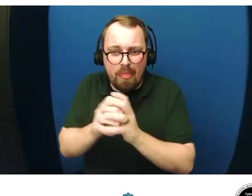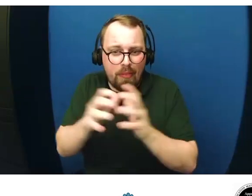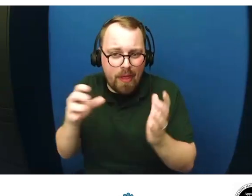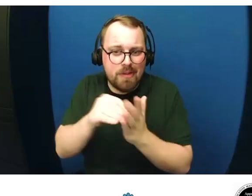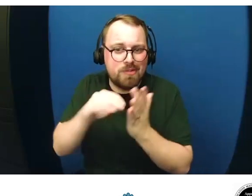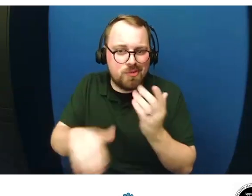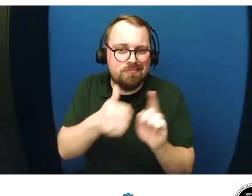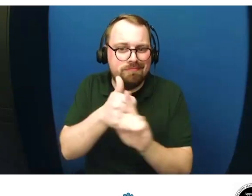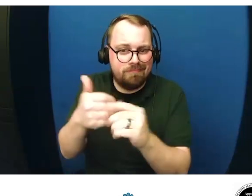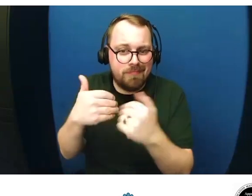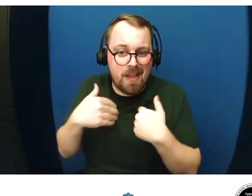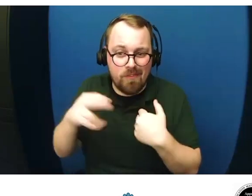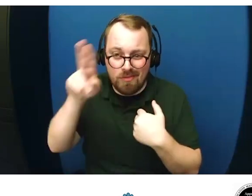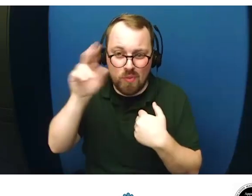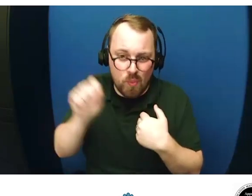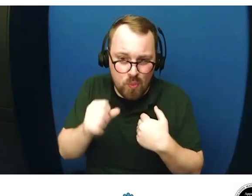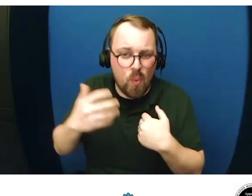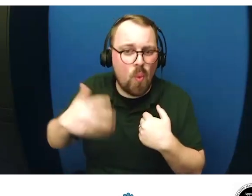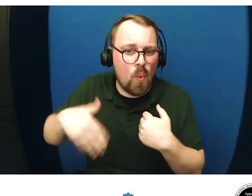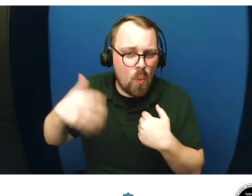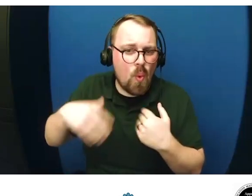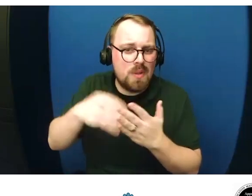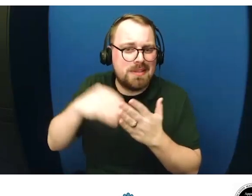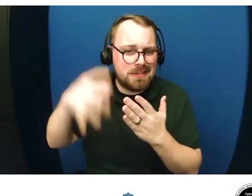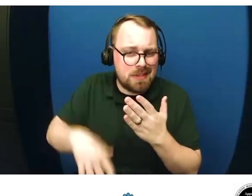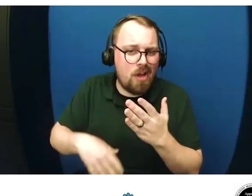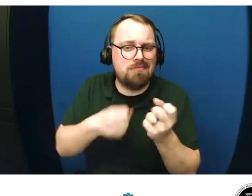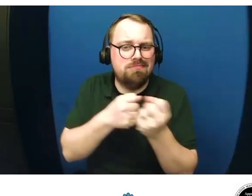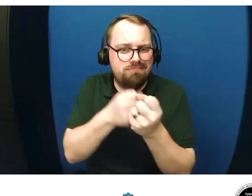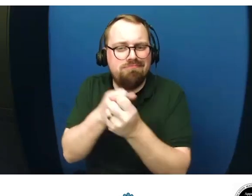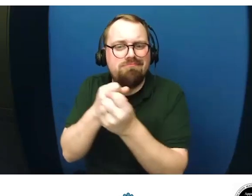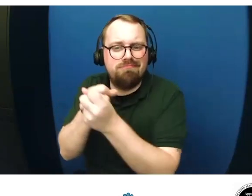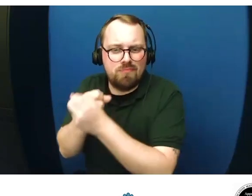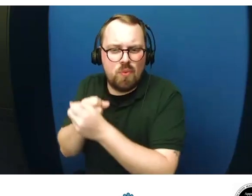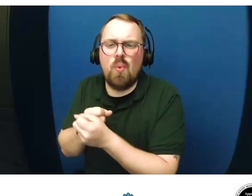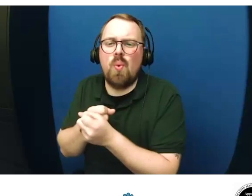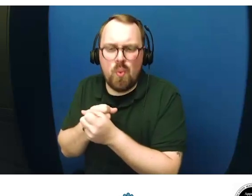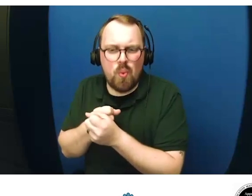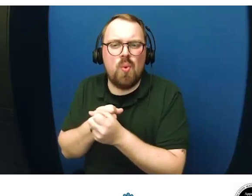and it's a difficult thing to support those students through that stress.